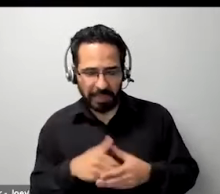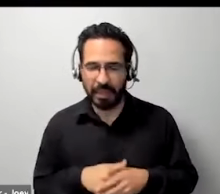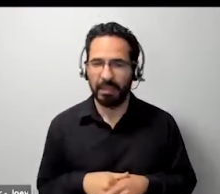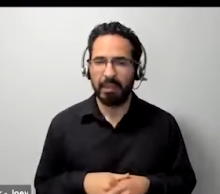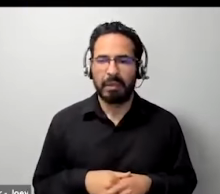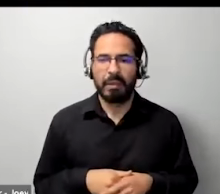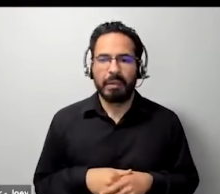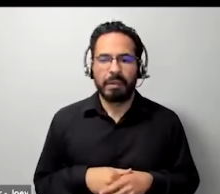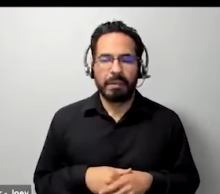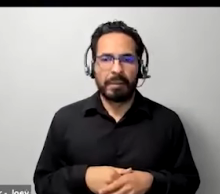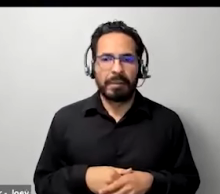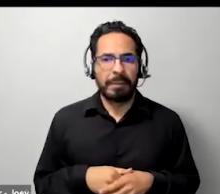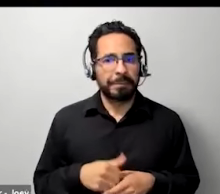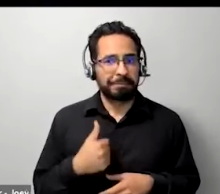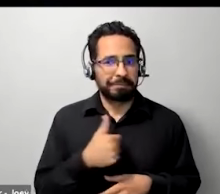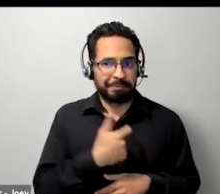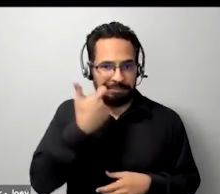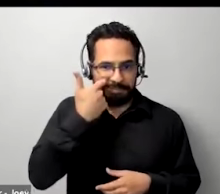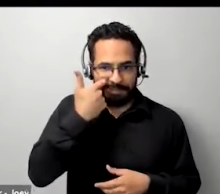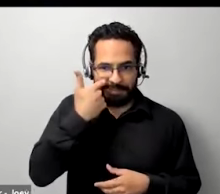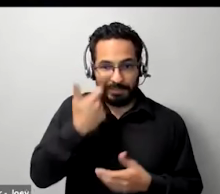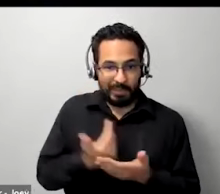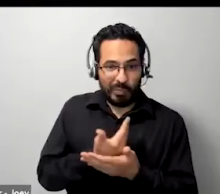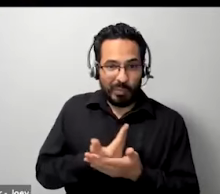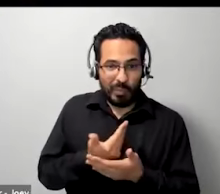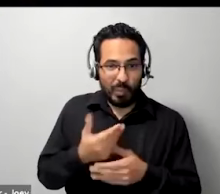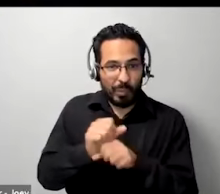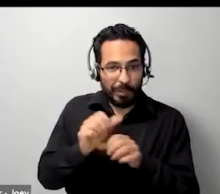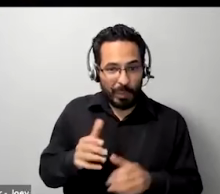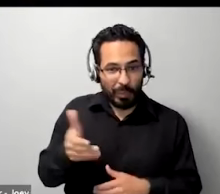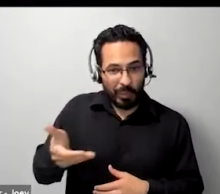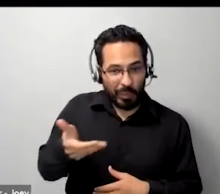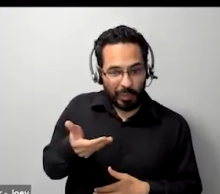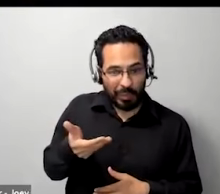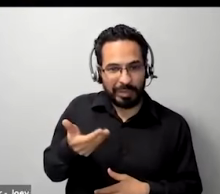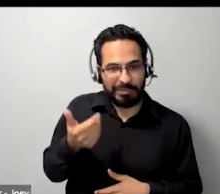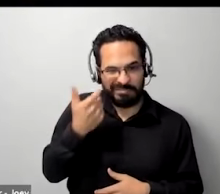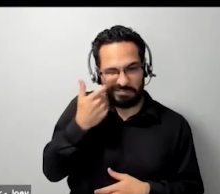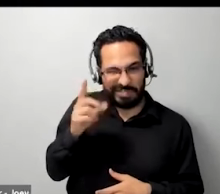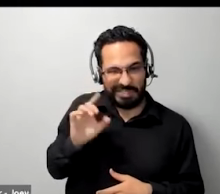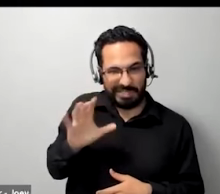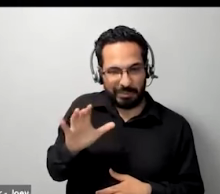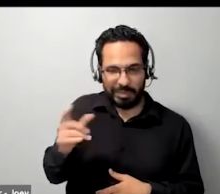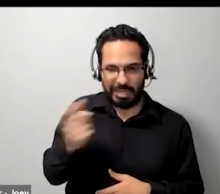We had a new employee start back in December, and they asked me the same question,